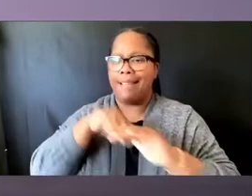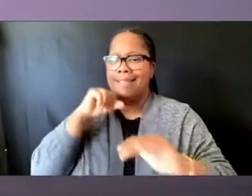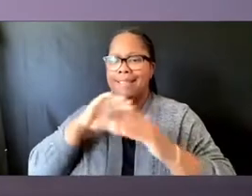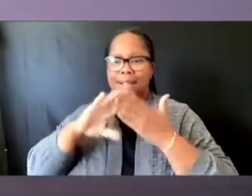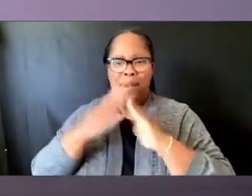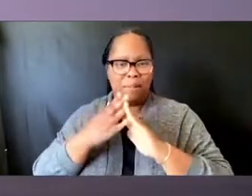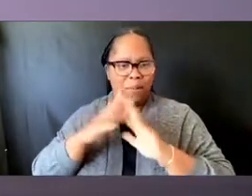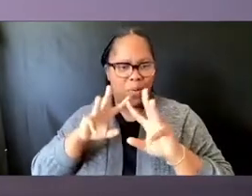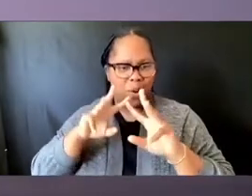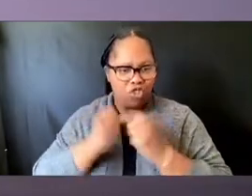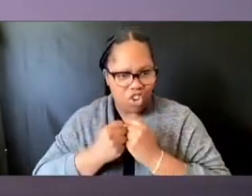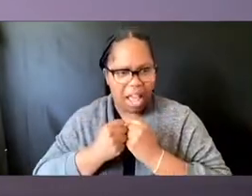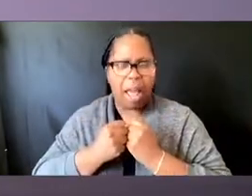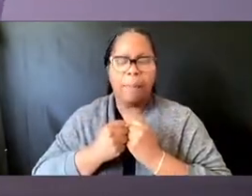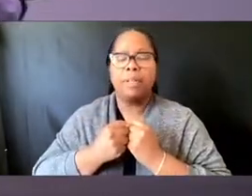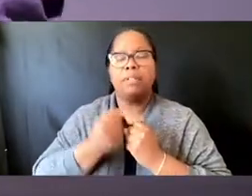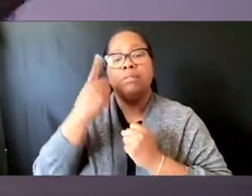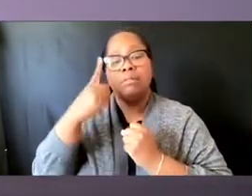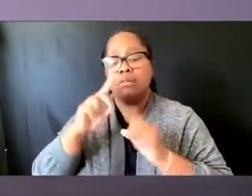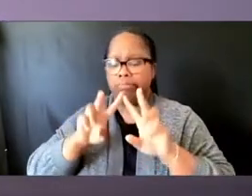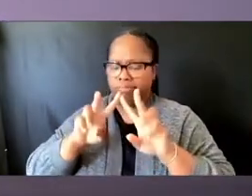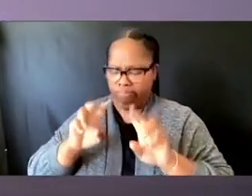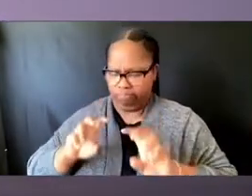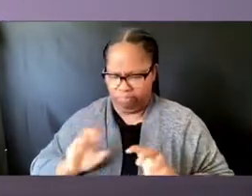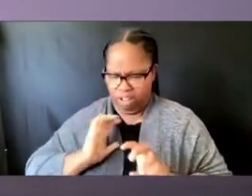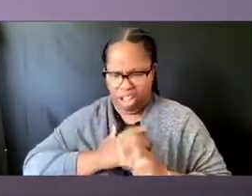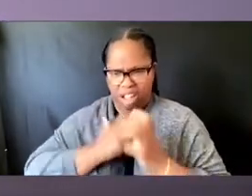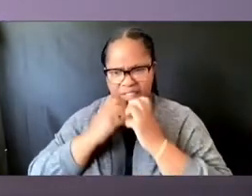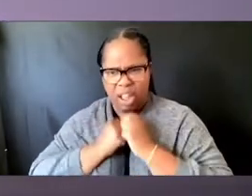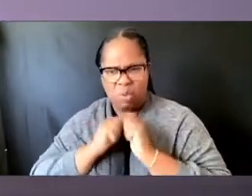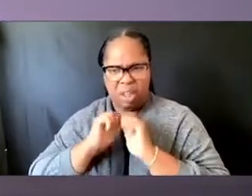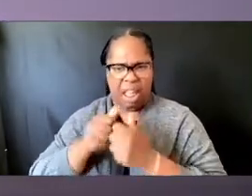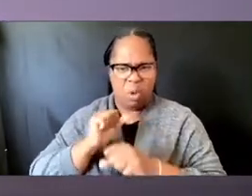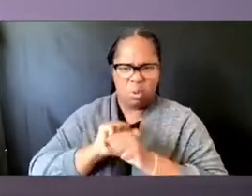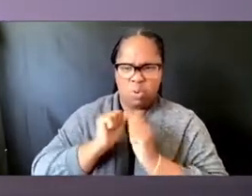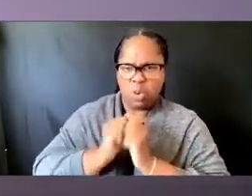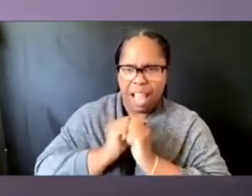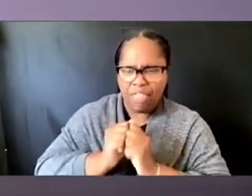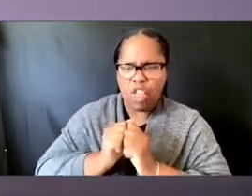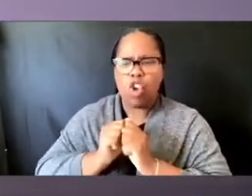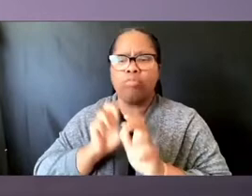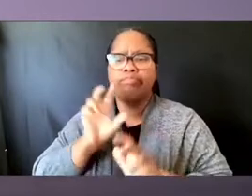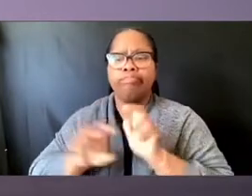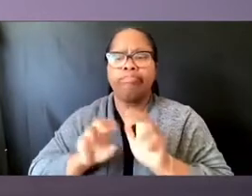Our Summer leadership Institute is a ten day event, and on day nine,